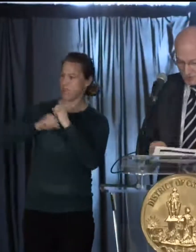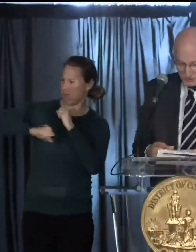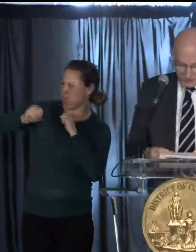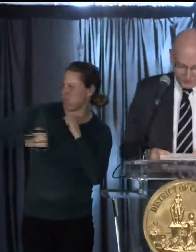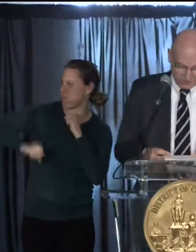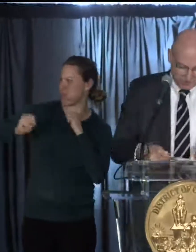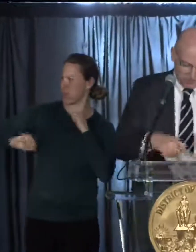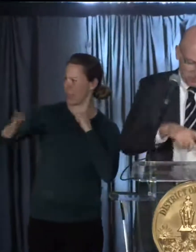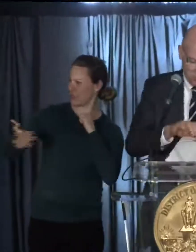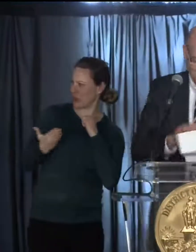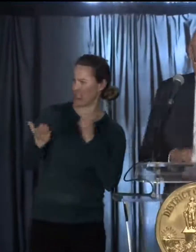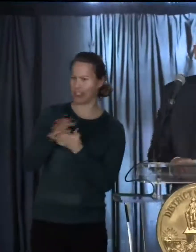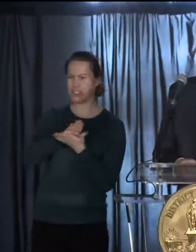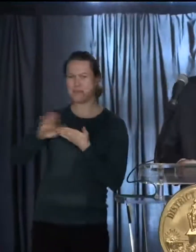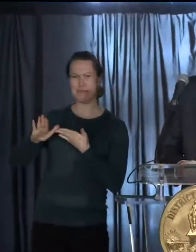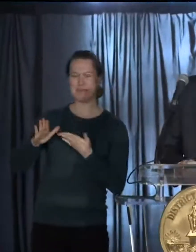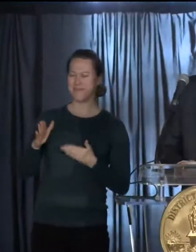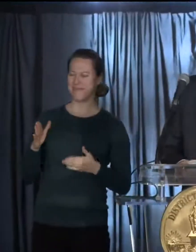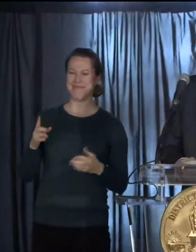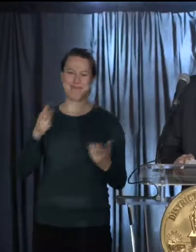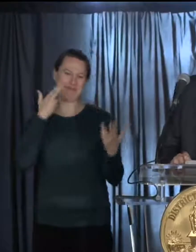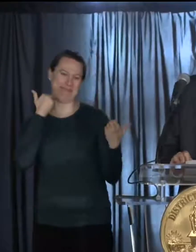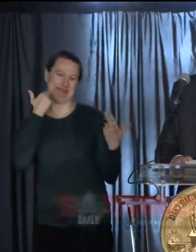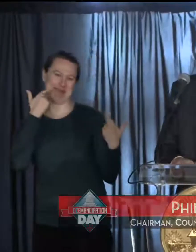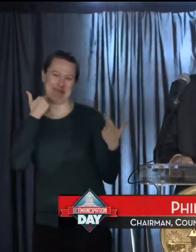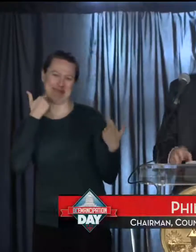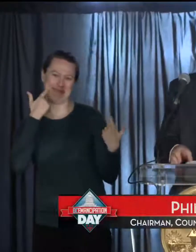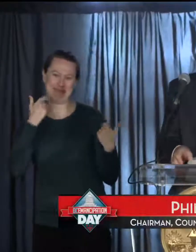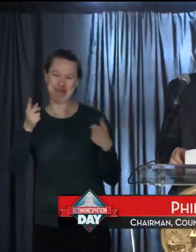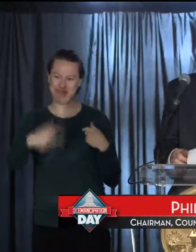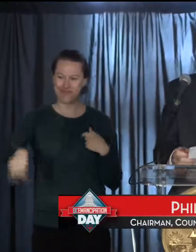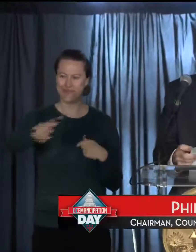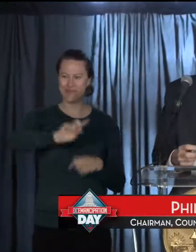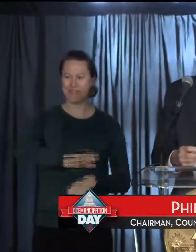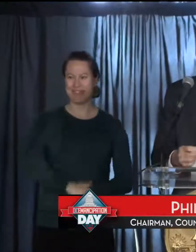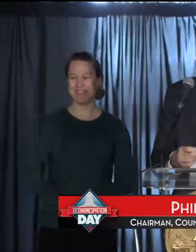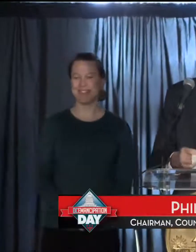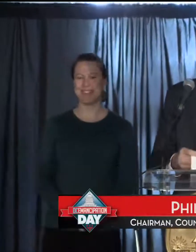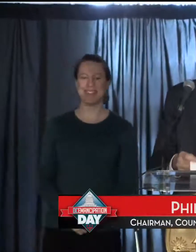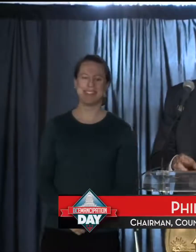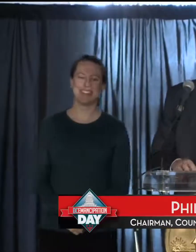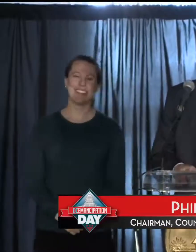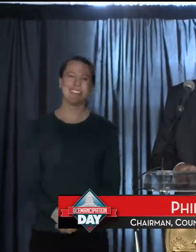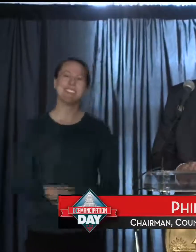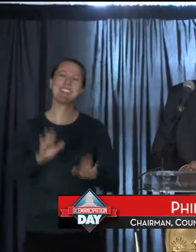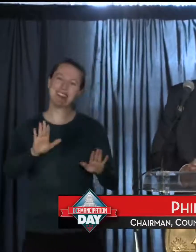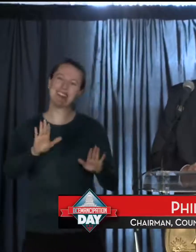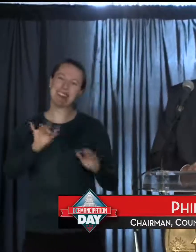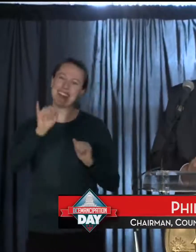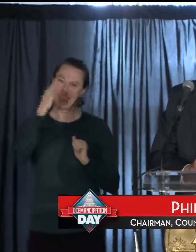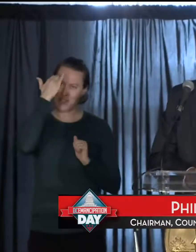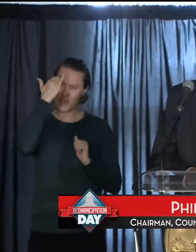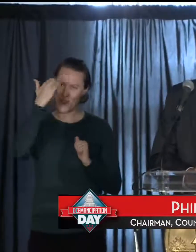INTRODUCTION. ACTUALLY IF YOU KNOW ME I KIND OF PREFER BREVITY WHEN